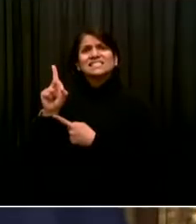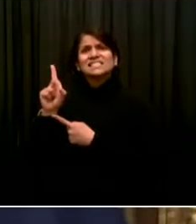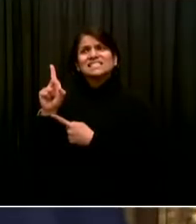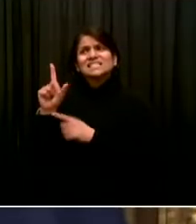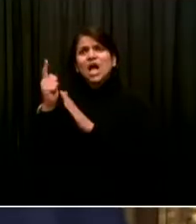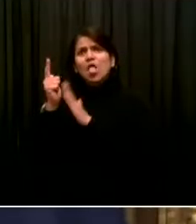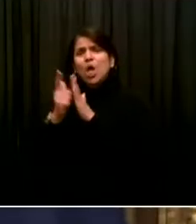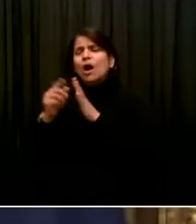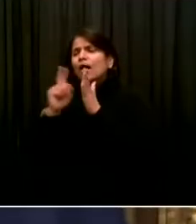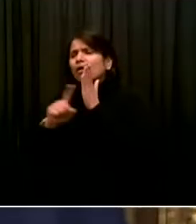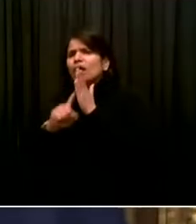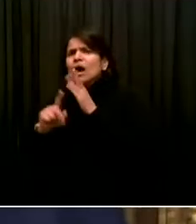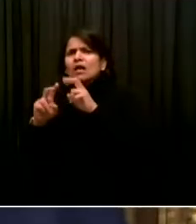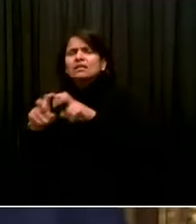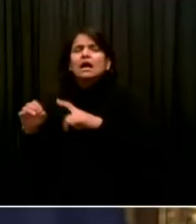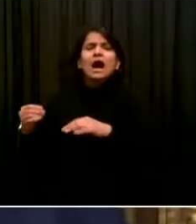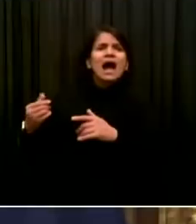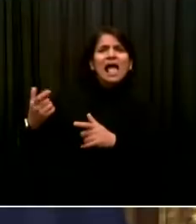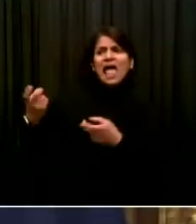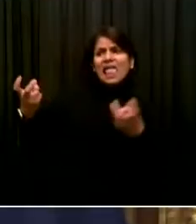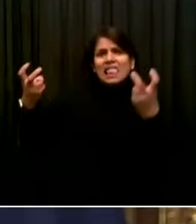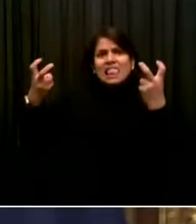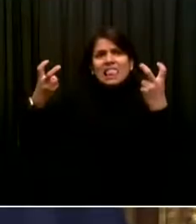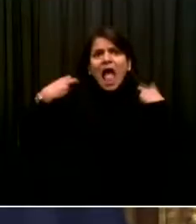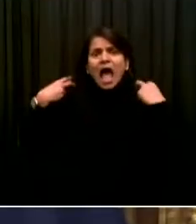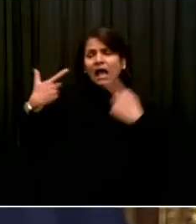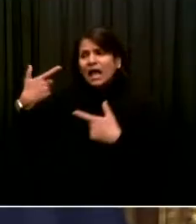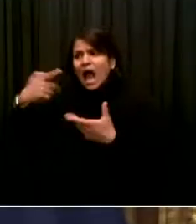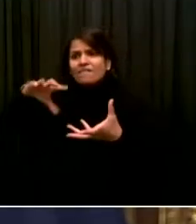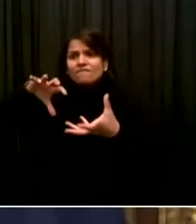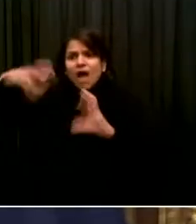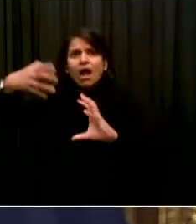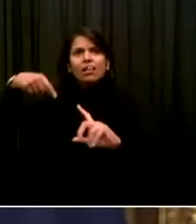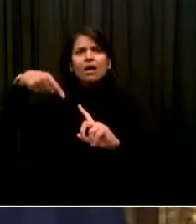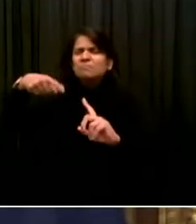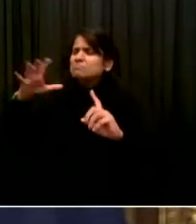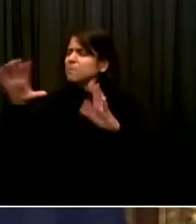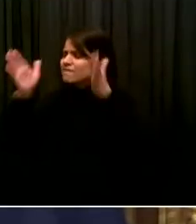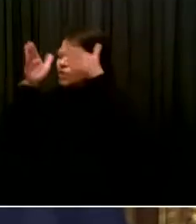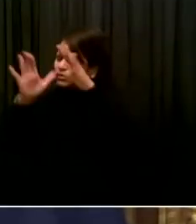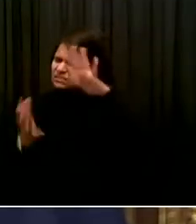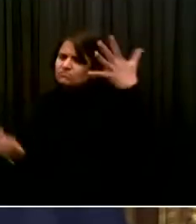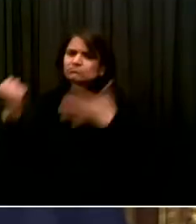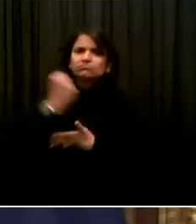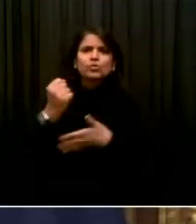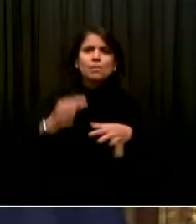ATTORNEY'S OFFICE PURSUES A CHAGER RELATED TO GANG OR GUN VIOLENCE, MOVING